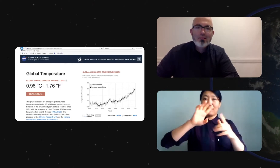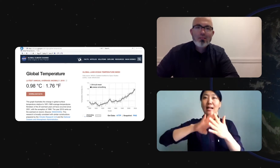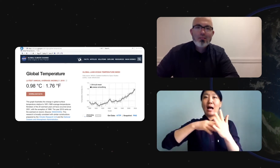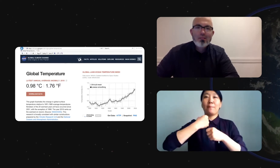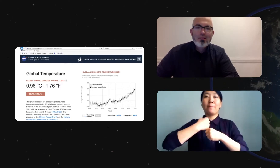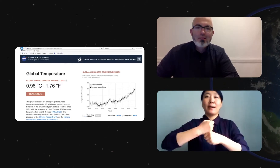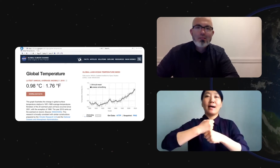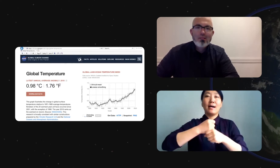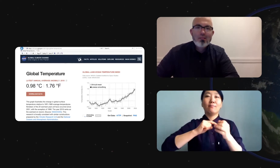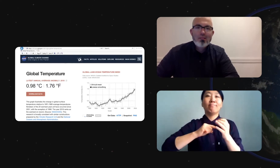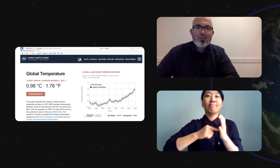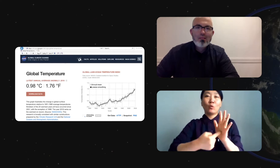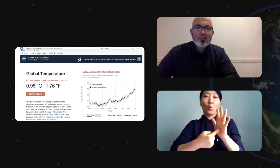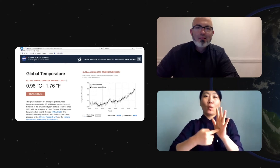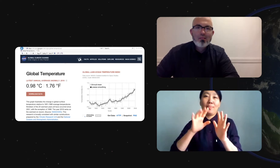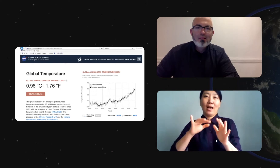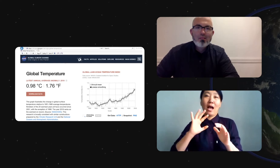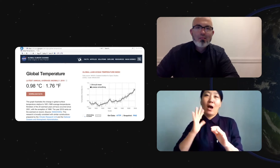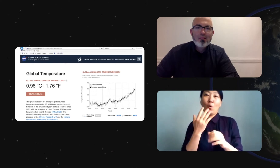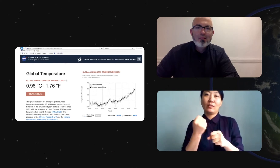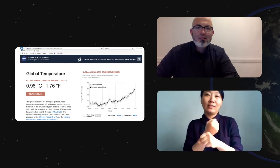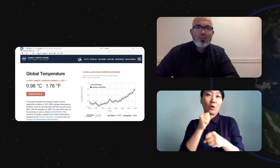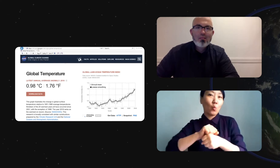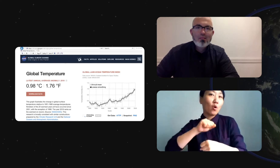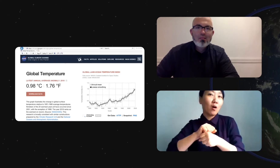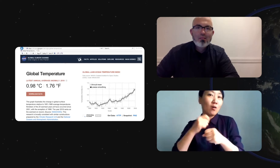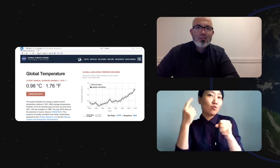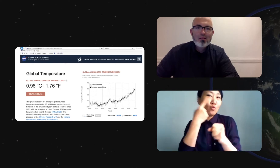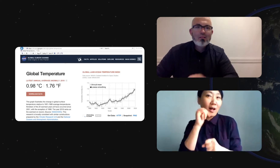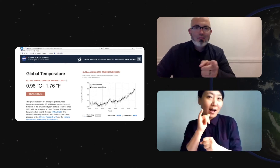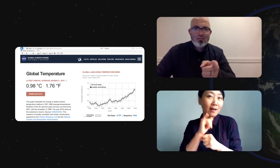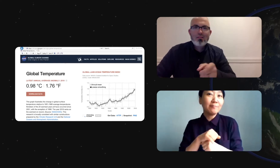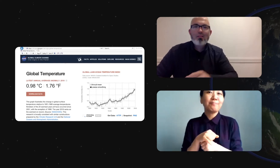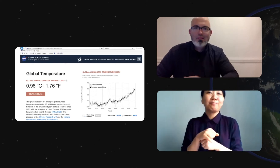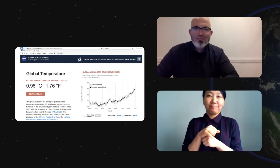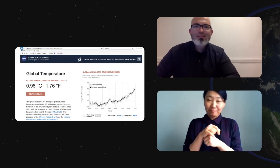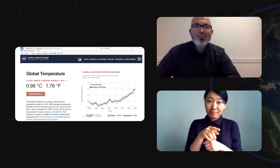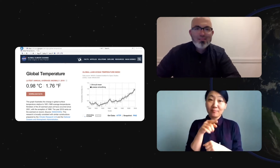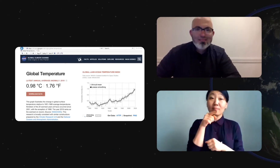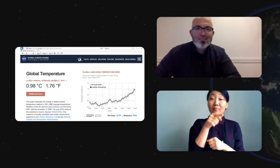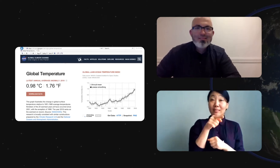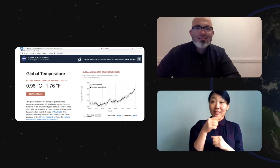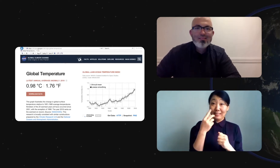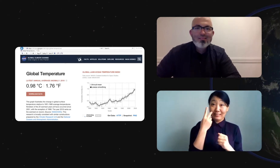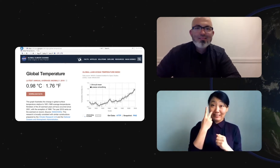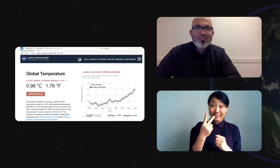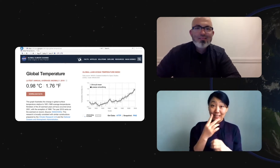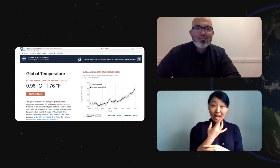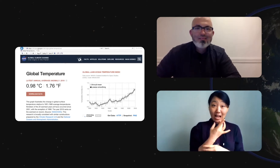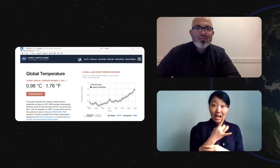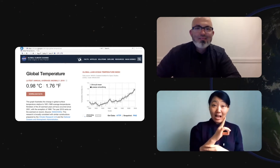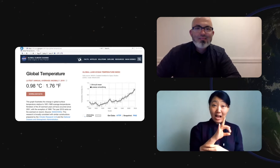When I pull up the table, you'll see how statisticians work.